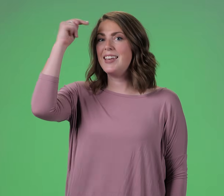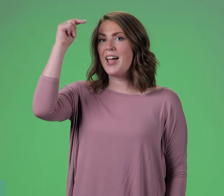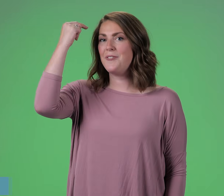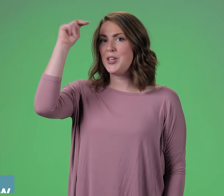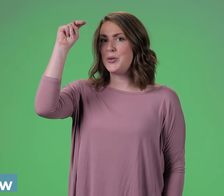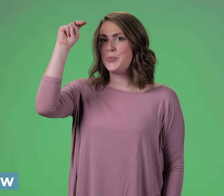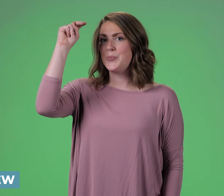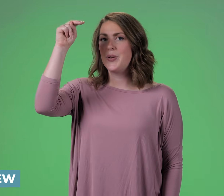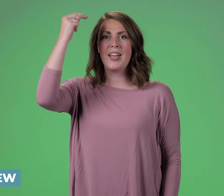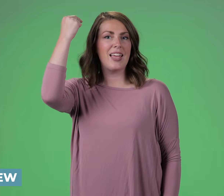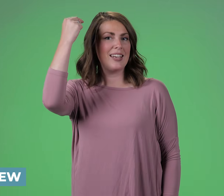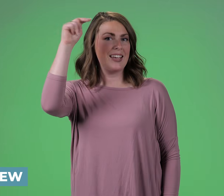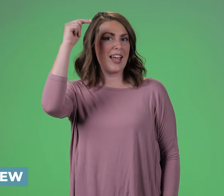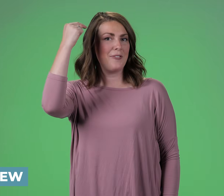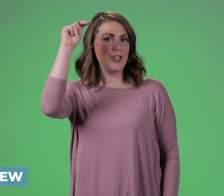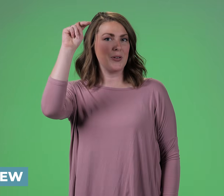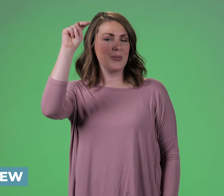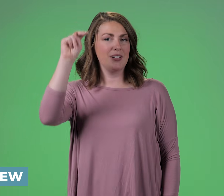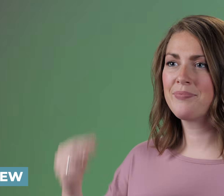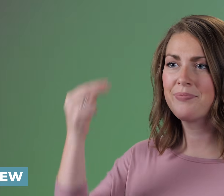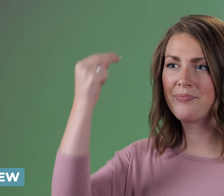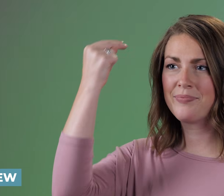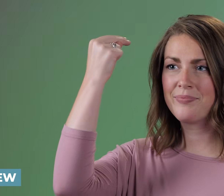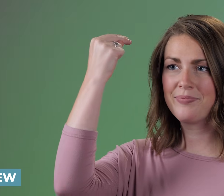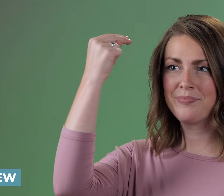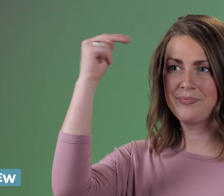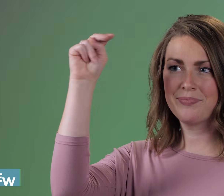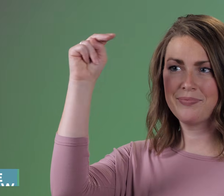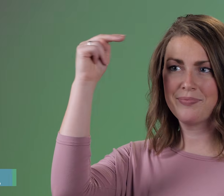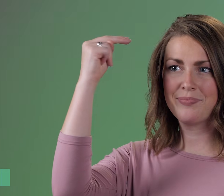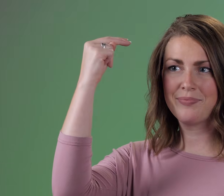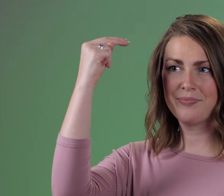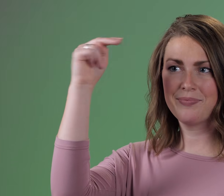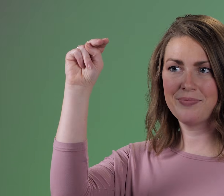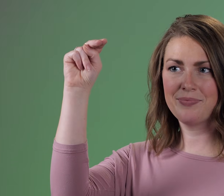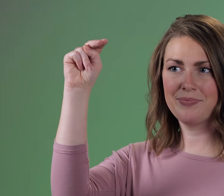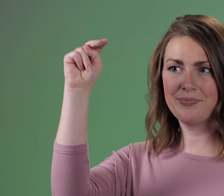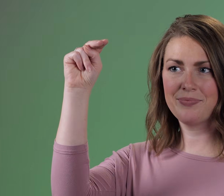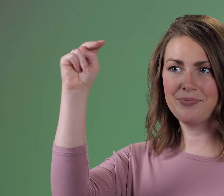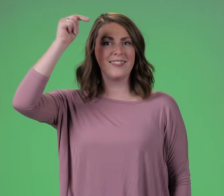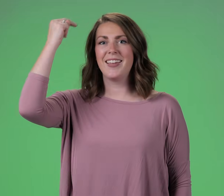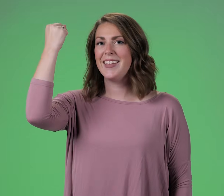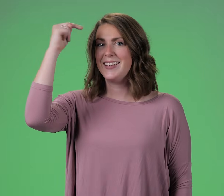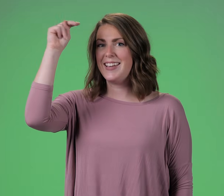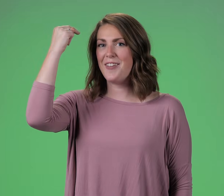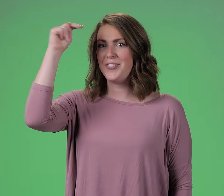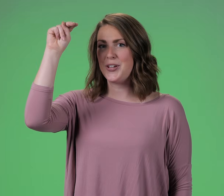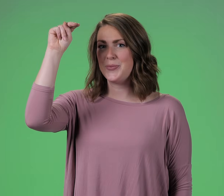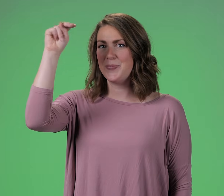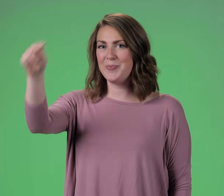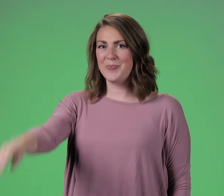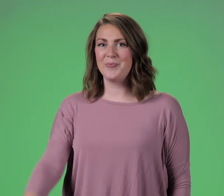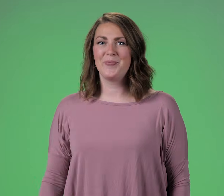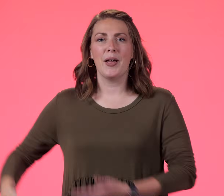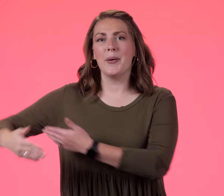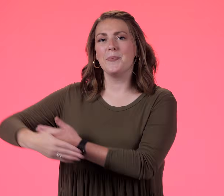Nephew. It's the letter N right here at the top of your head. Nephew.